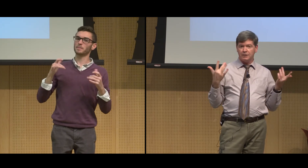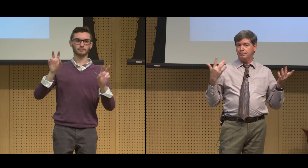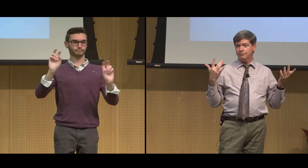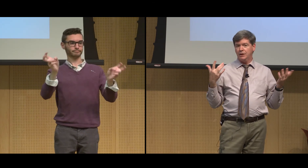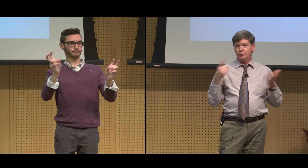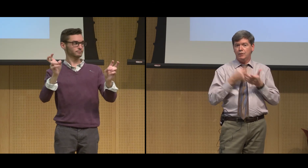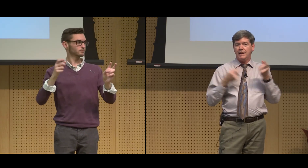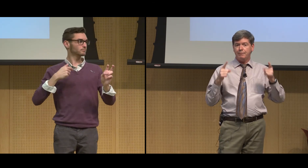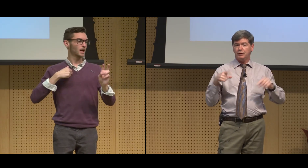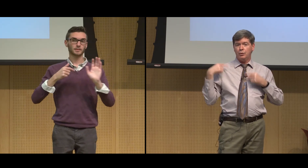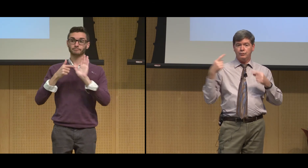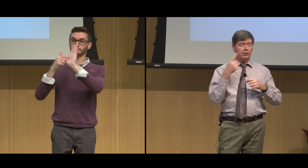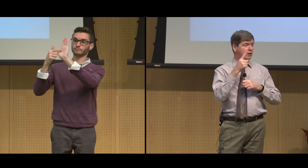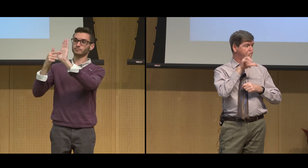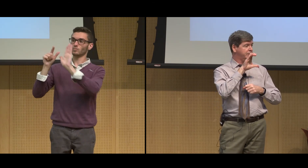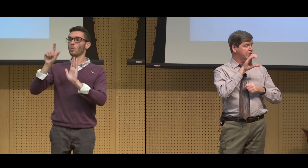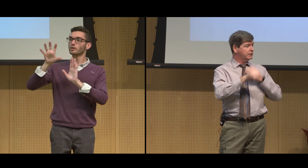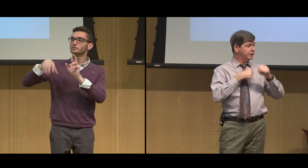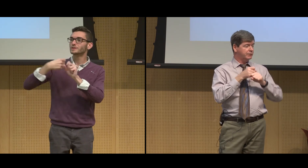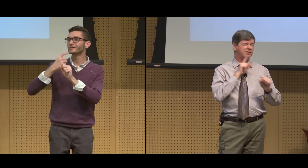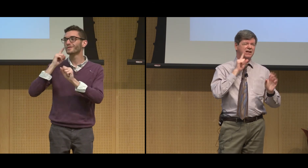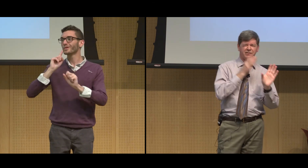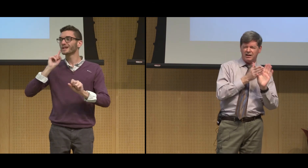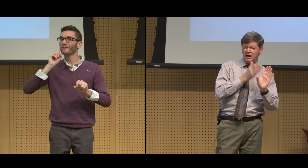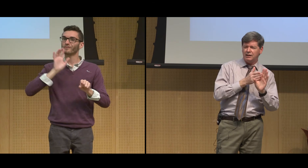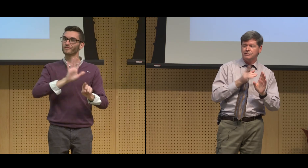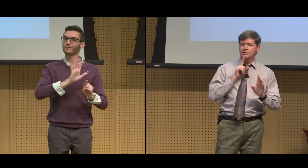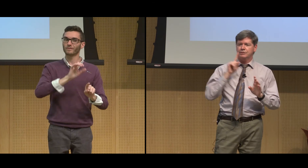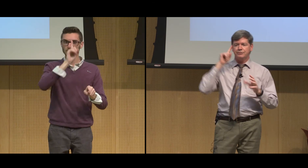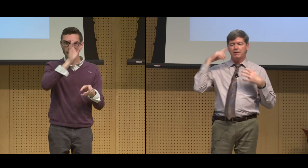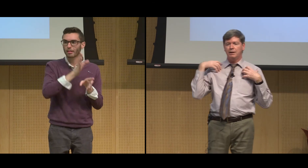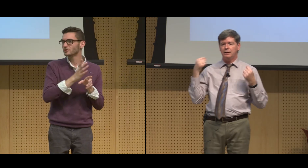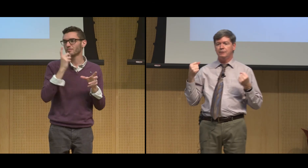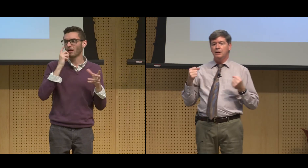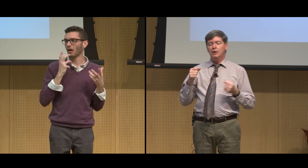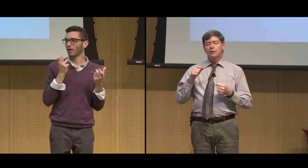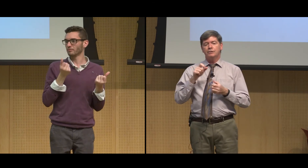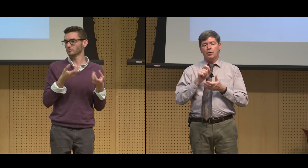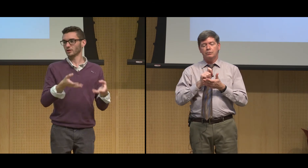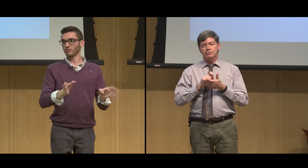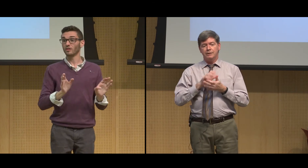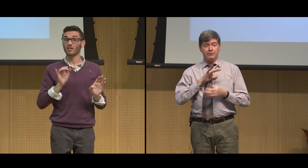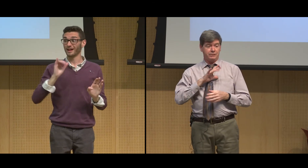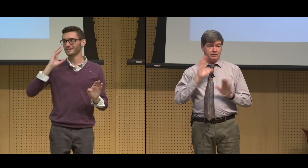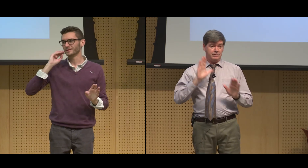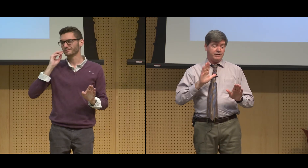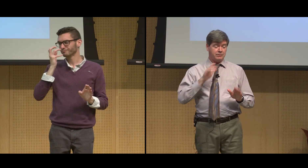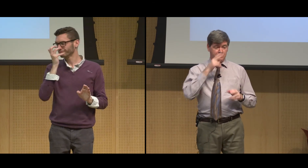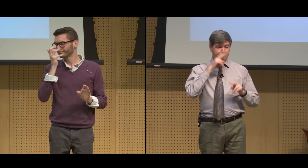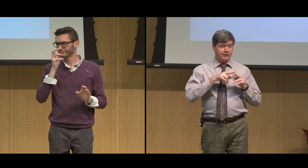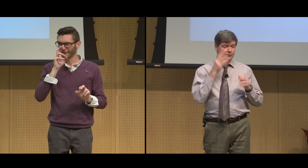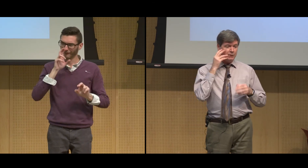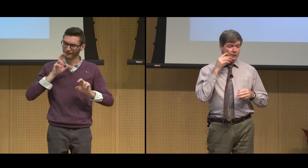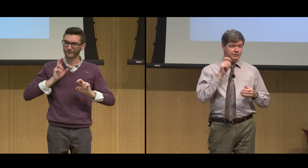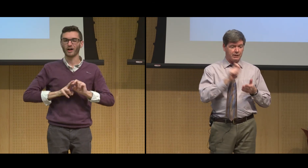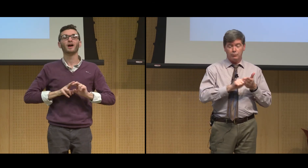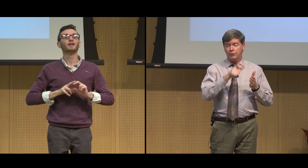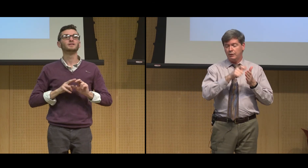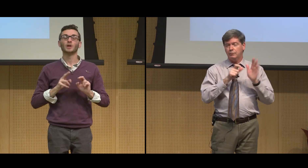and what's up, you know, what happened over 100 years in deaf psychology or deaf mental health. So that was actually a fun experience,